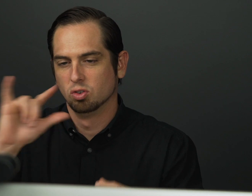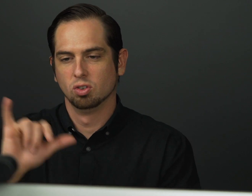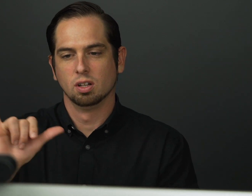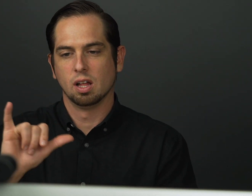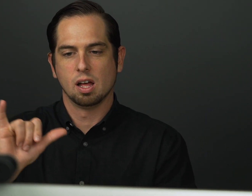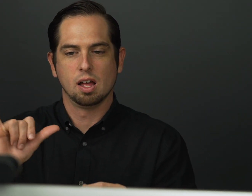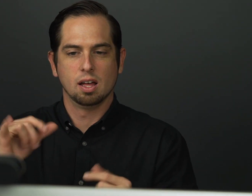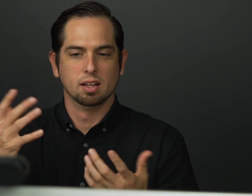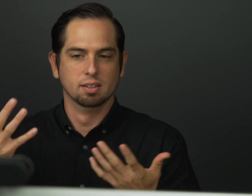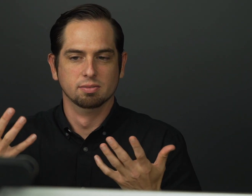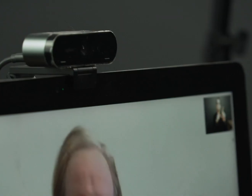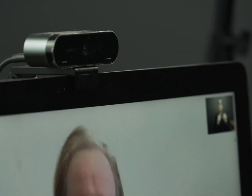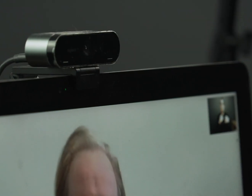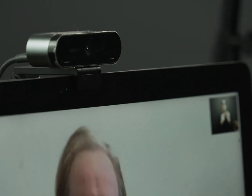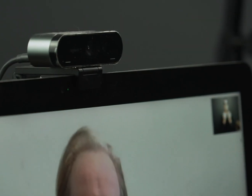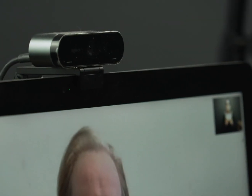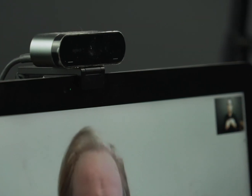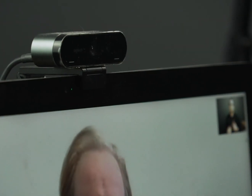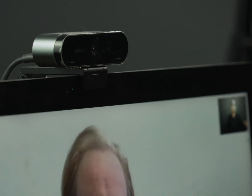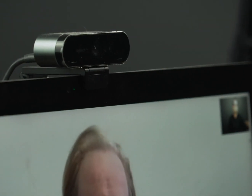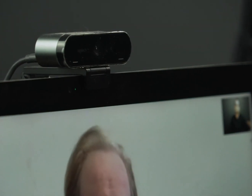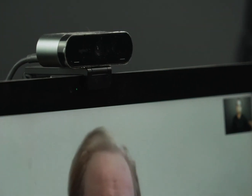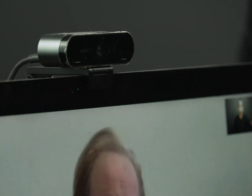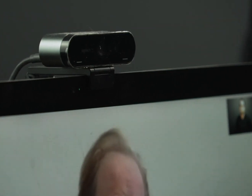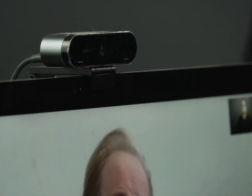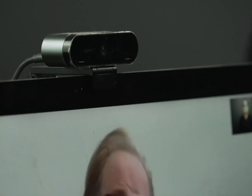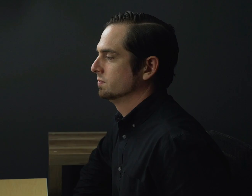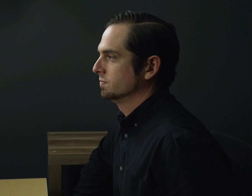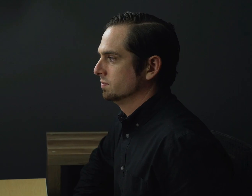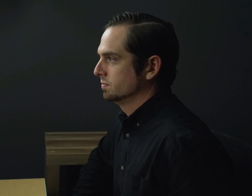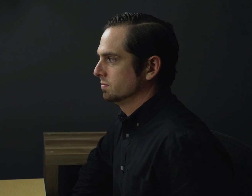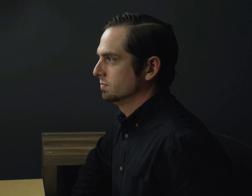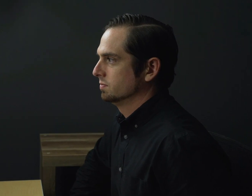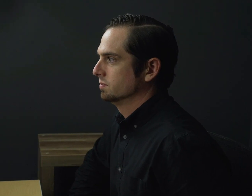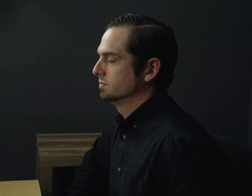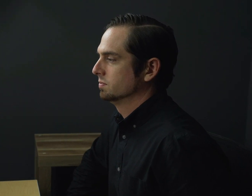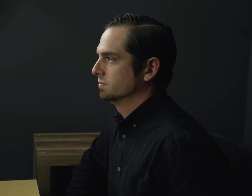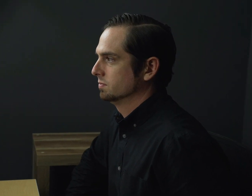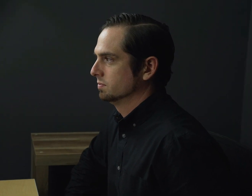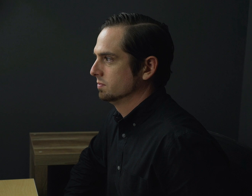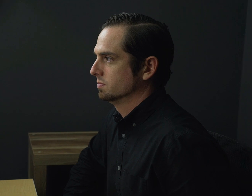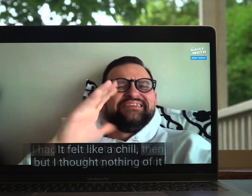What does it look like?" (Narrator) As COVID-19 and racial unrest swept the US,